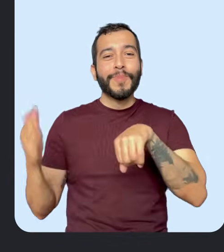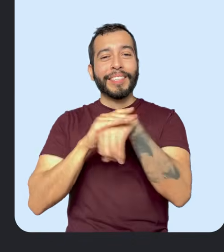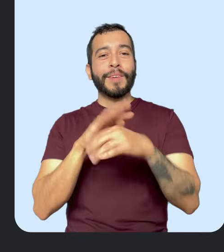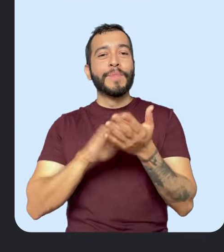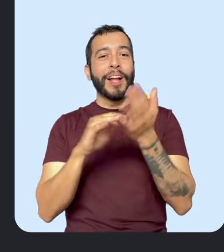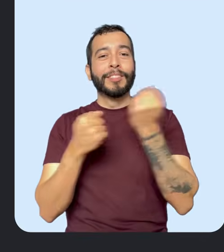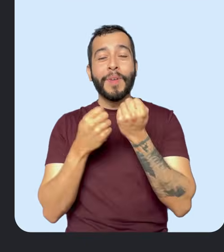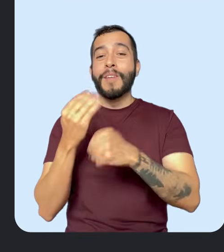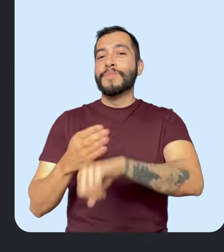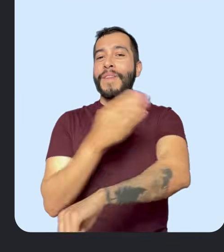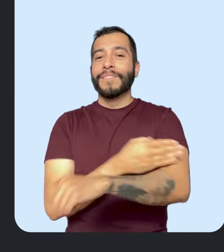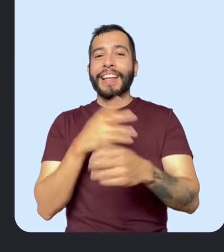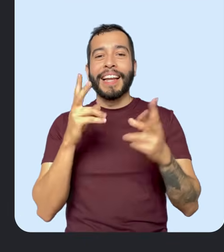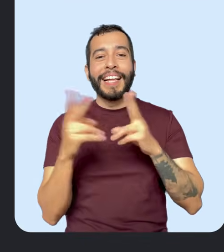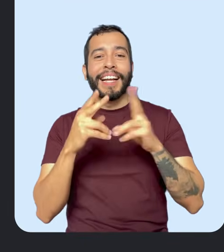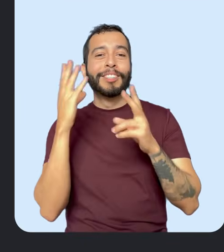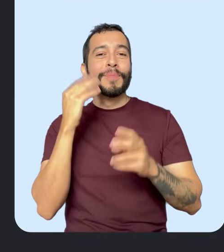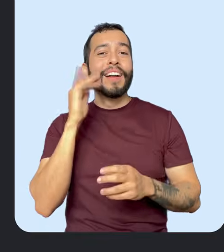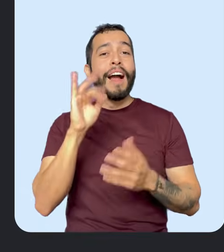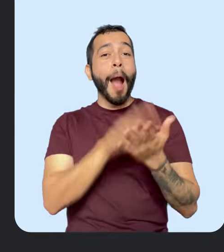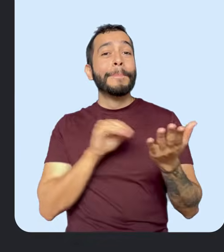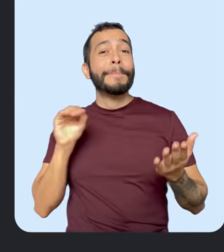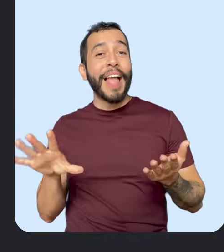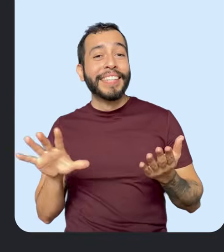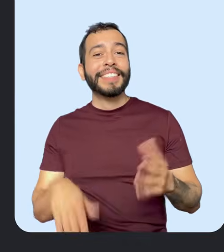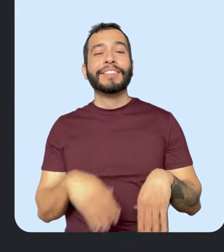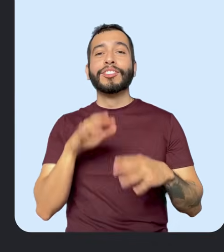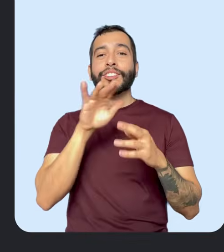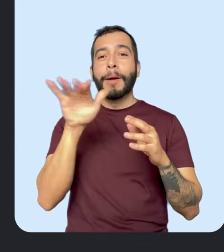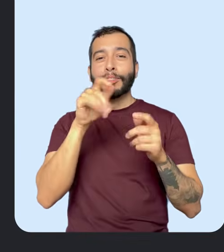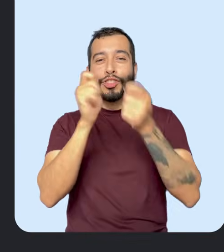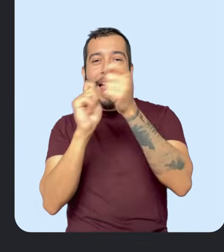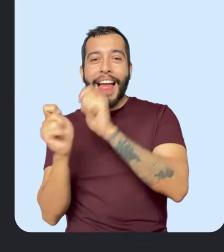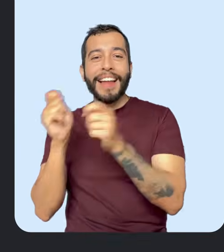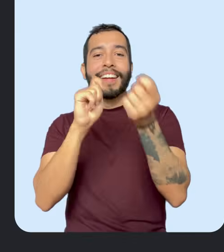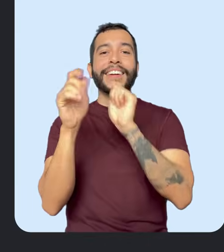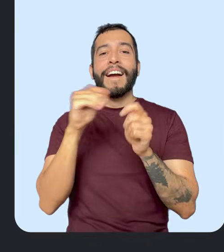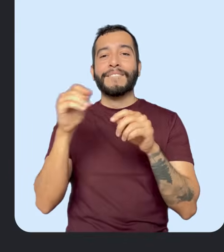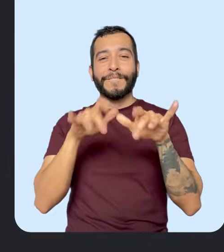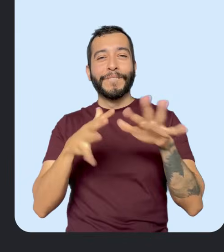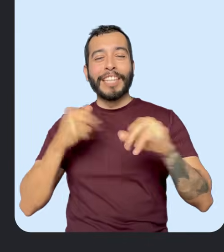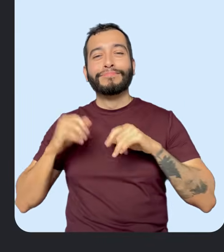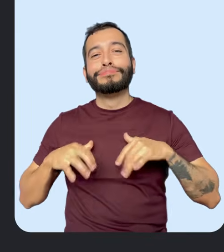support and improves editing experiences with features like copy paste, spellcheck and new gestures for faster typing.